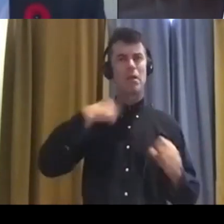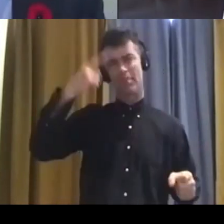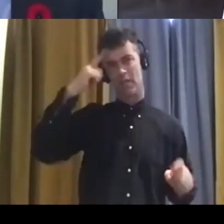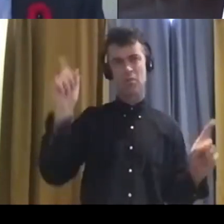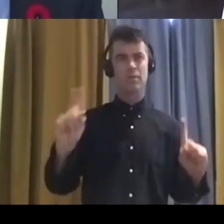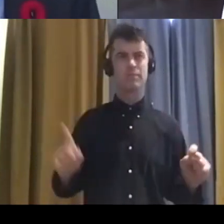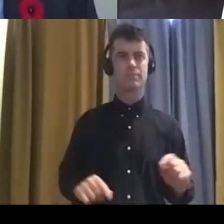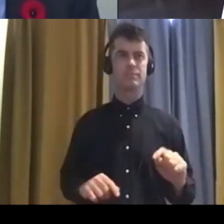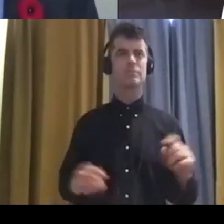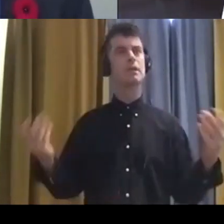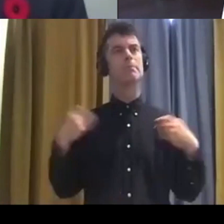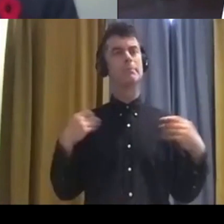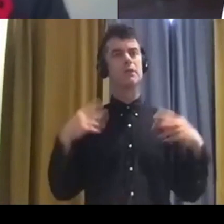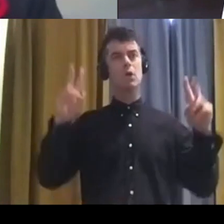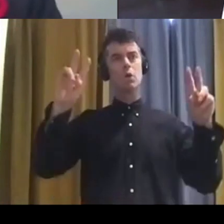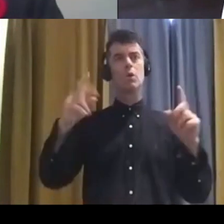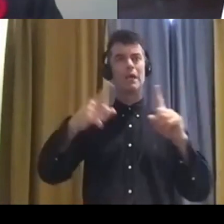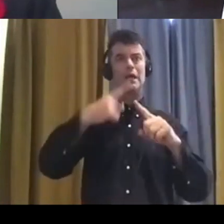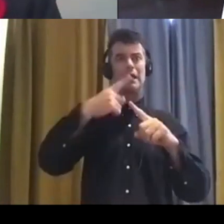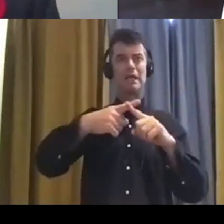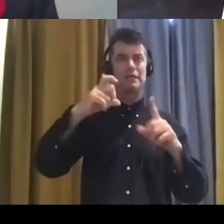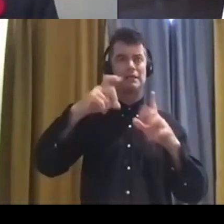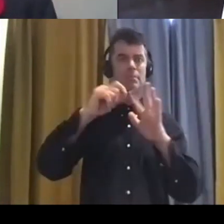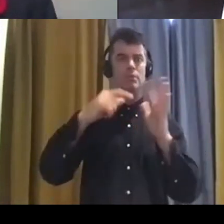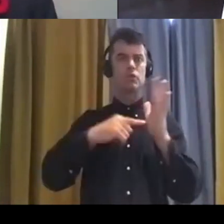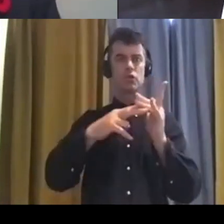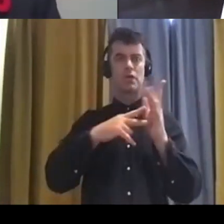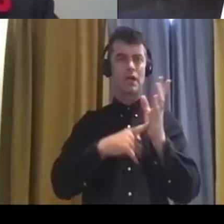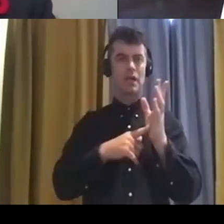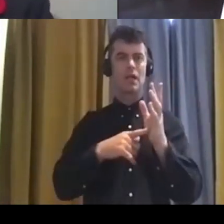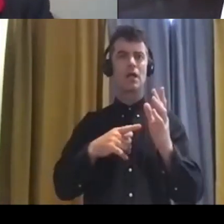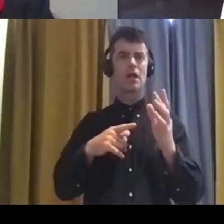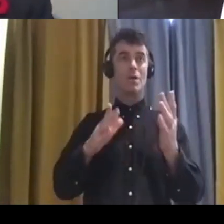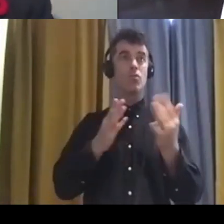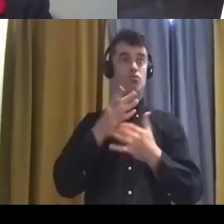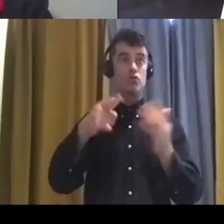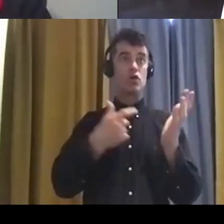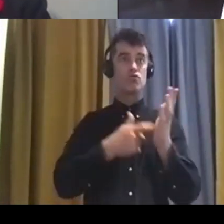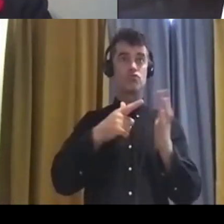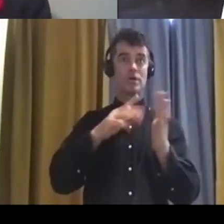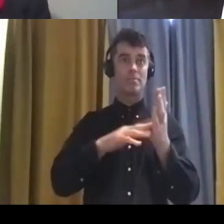a business called Xceptional, also went through Remarkable, that you know helps people with